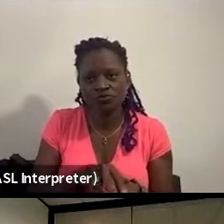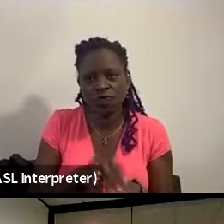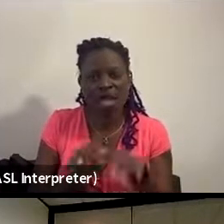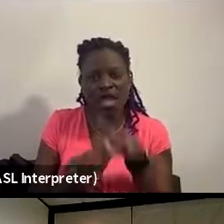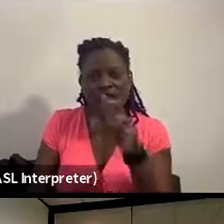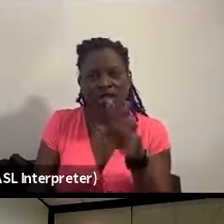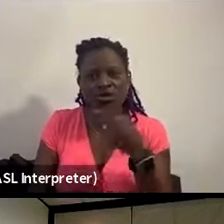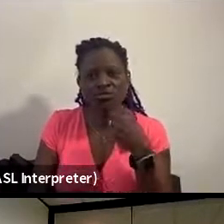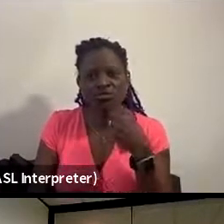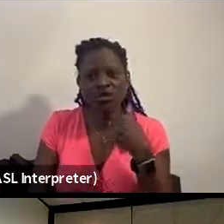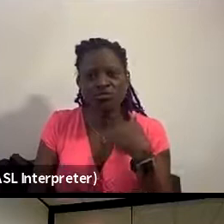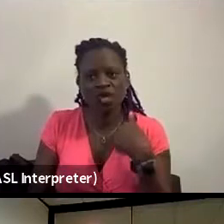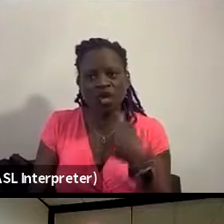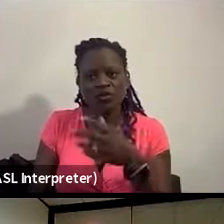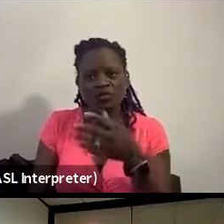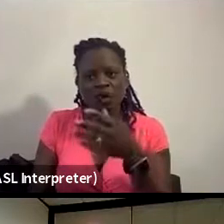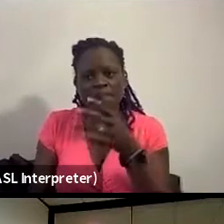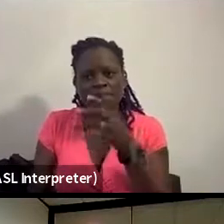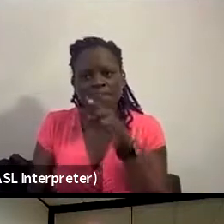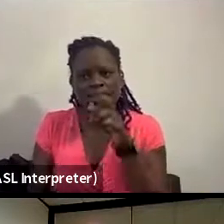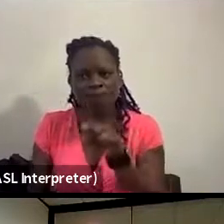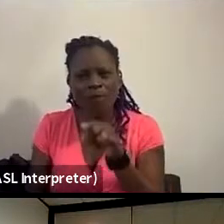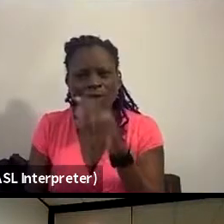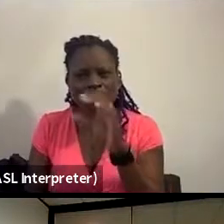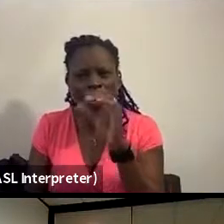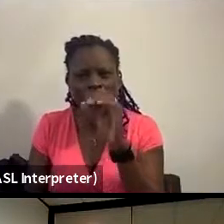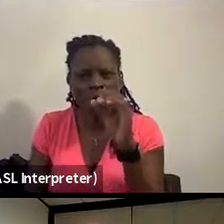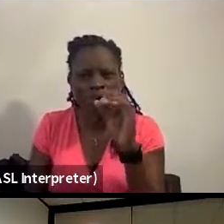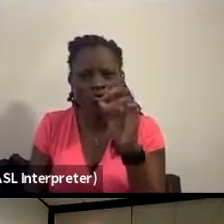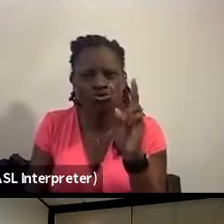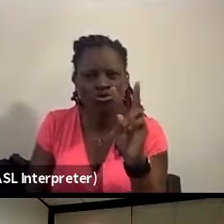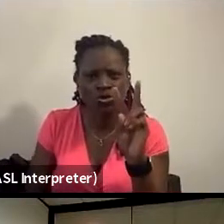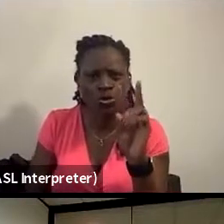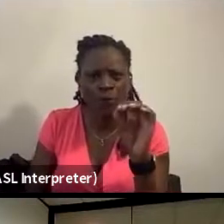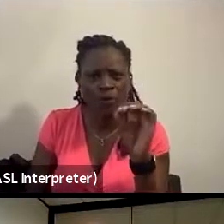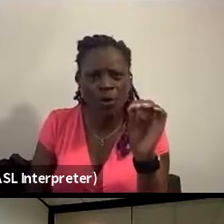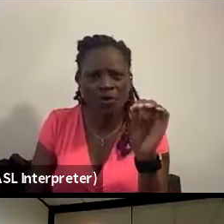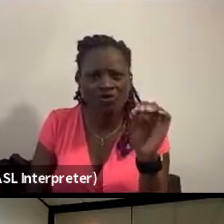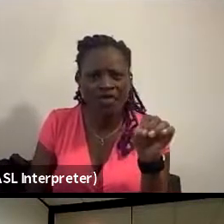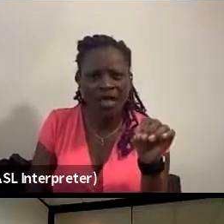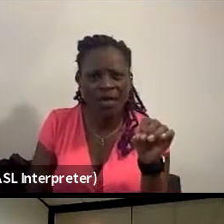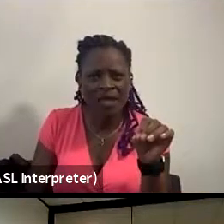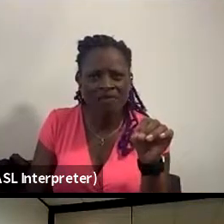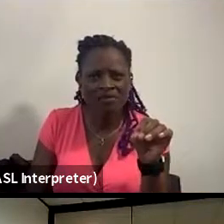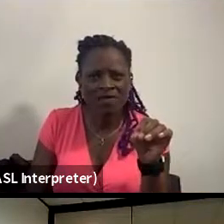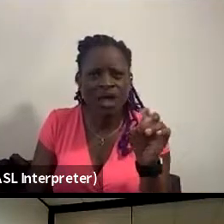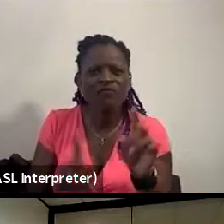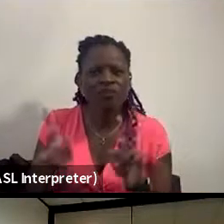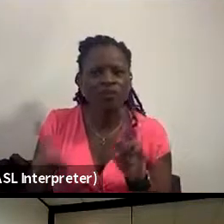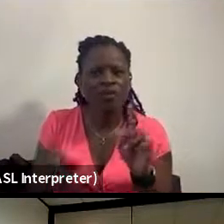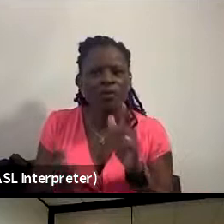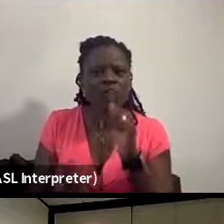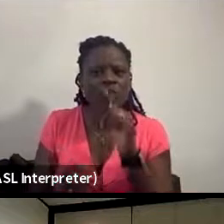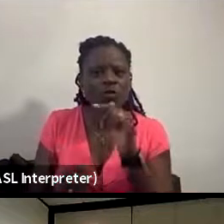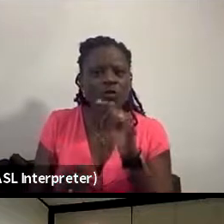two percent, so significantly less than one percent, and we're sure that they're going to be additional cases of people who are positive.